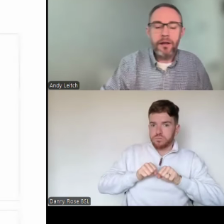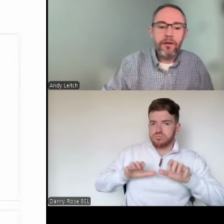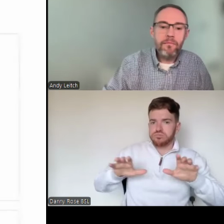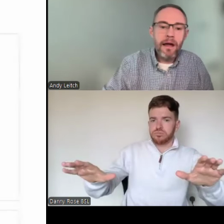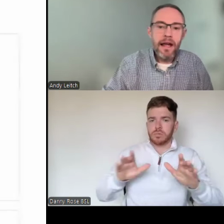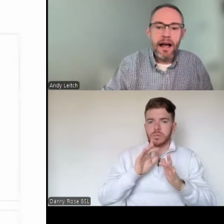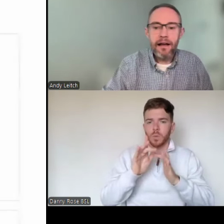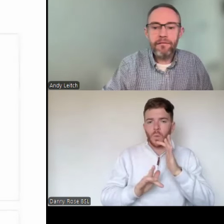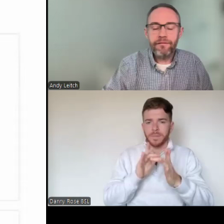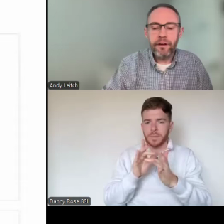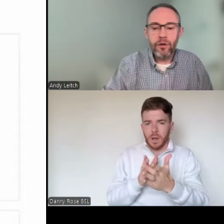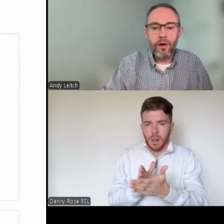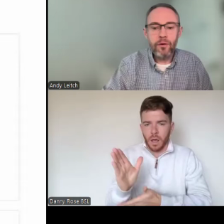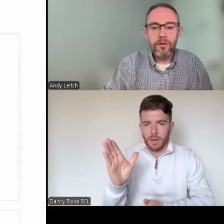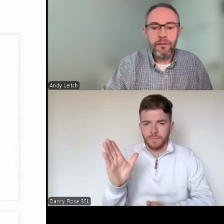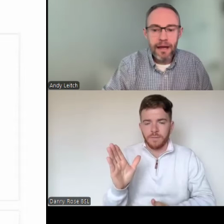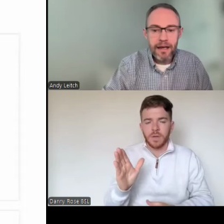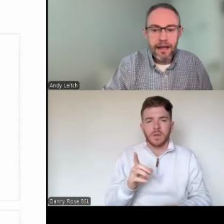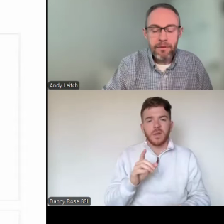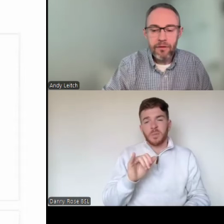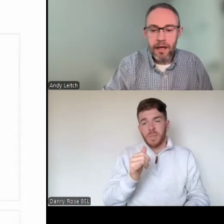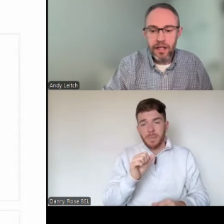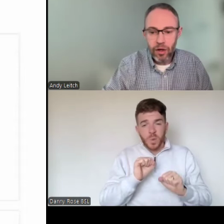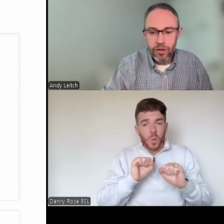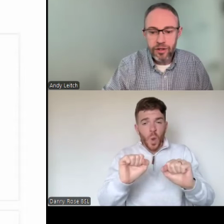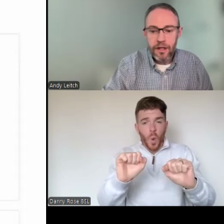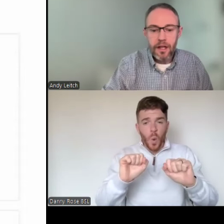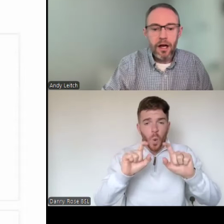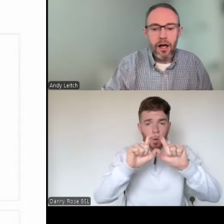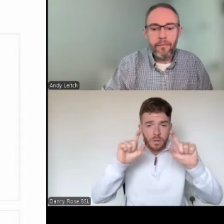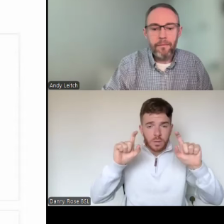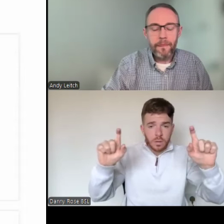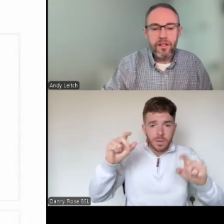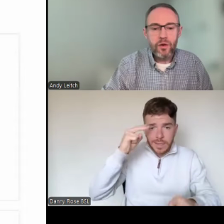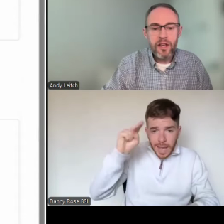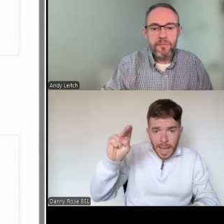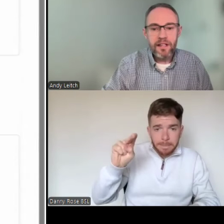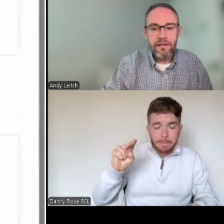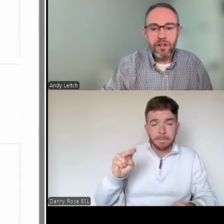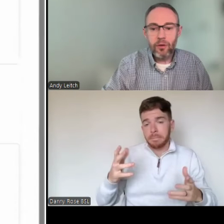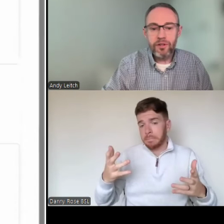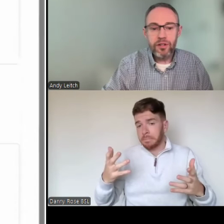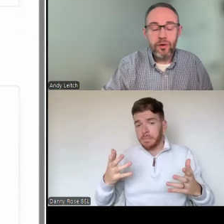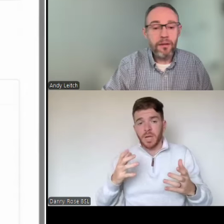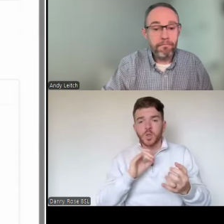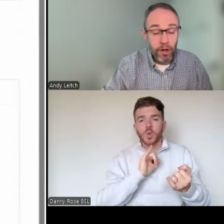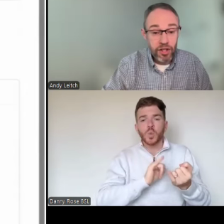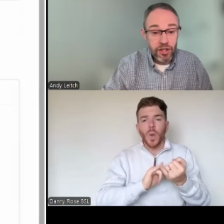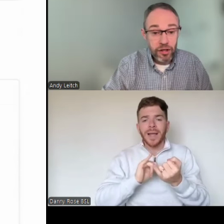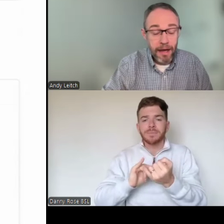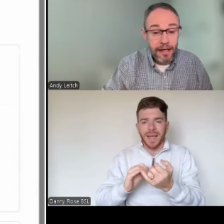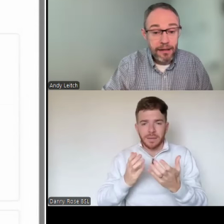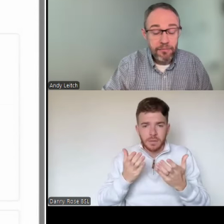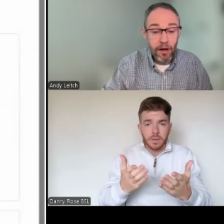Now, you may have your own domain name. You may not. Squarespace gives you the option to either purchase a domain as part